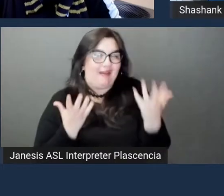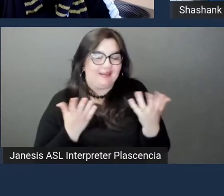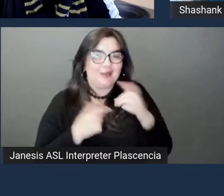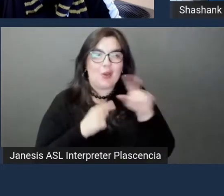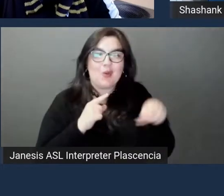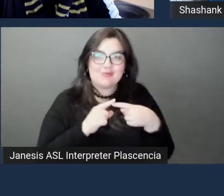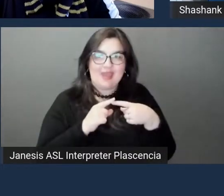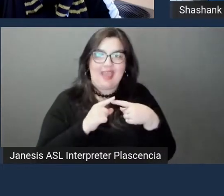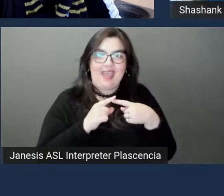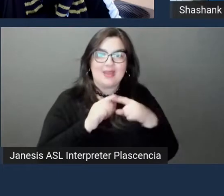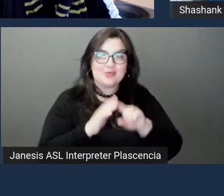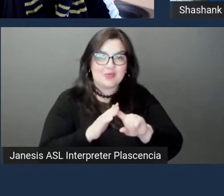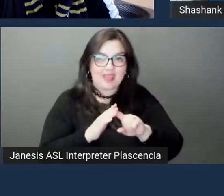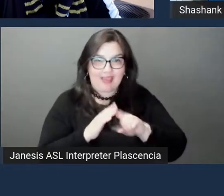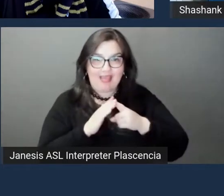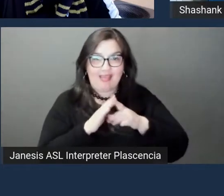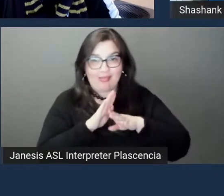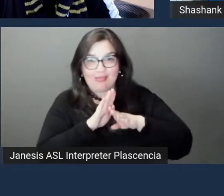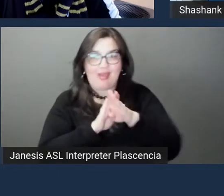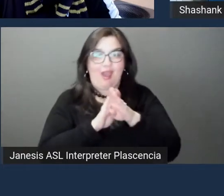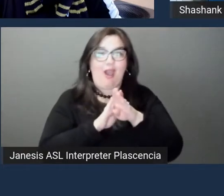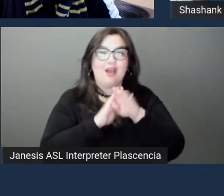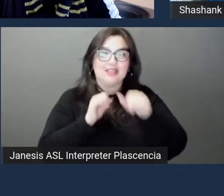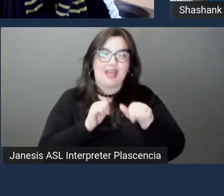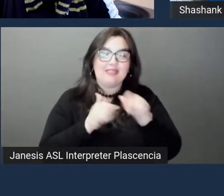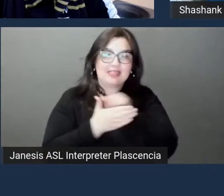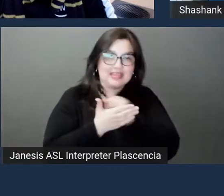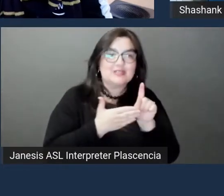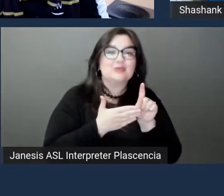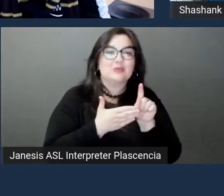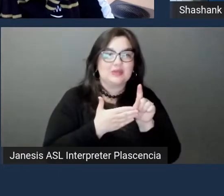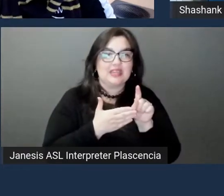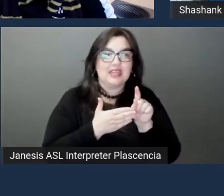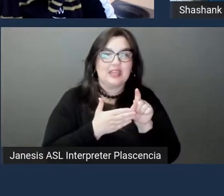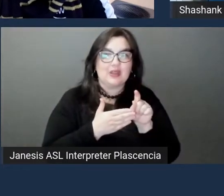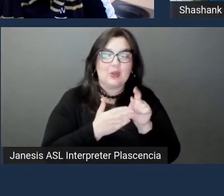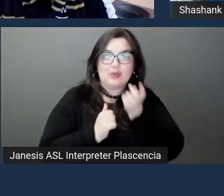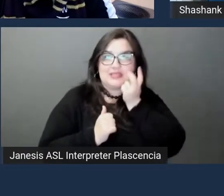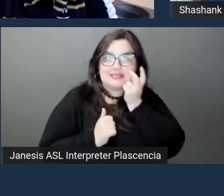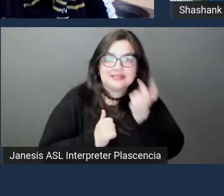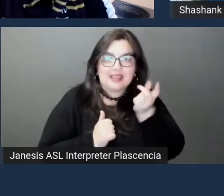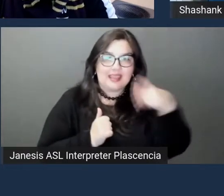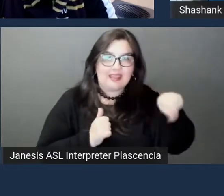we've been just looking at the tweets or reading the comments, what that real people are talking about this.